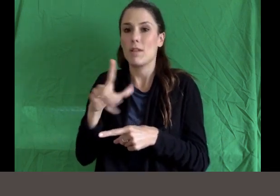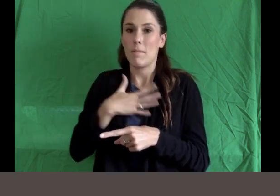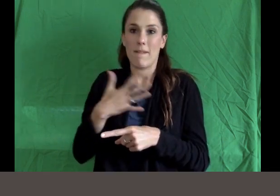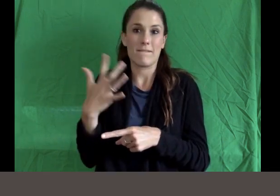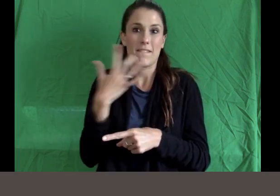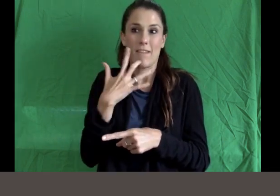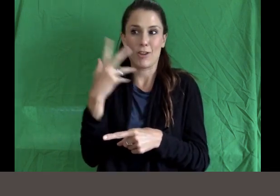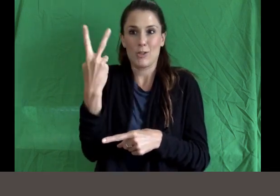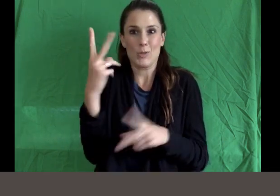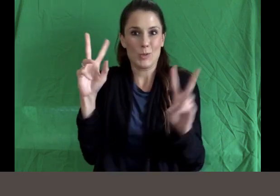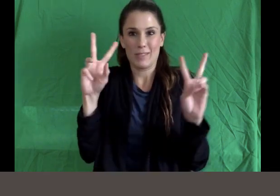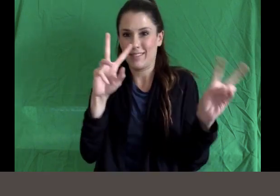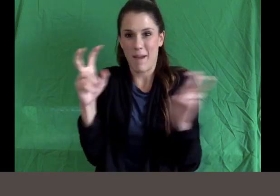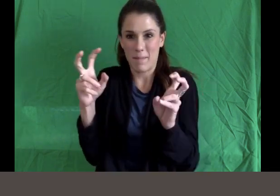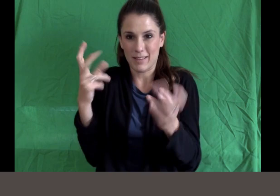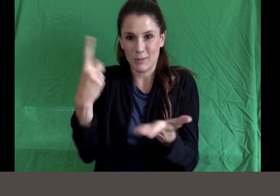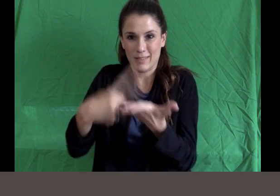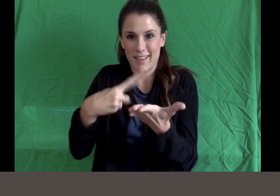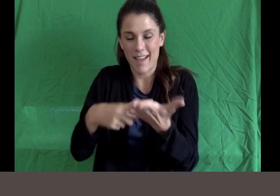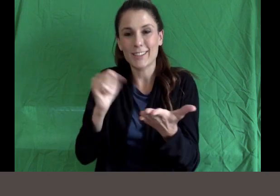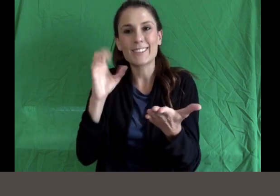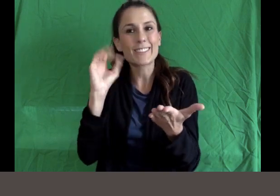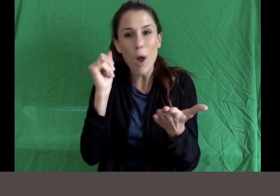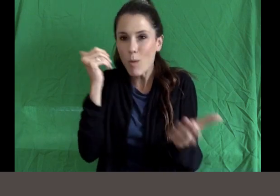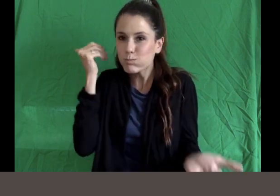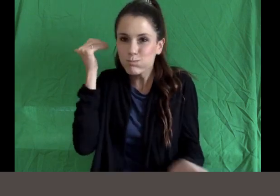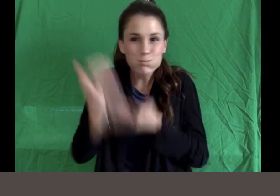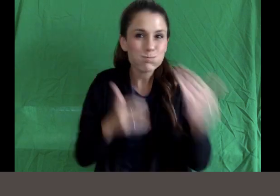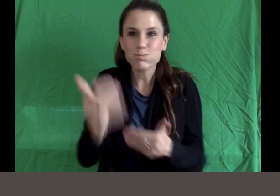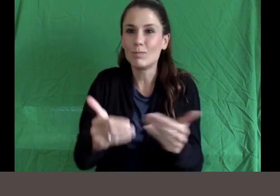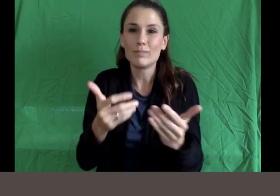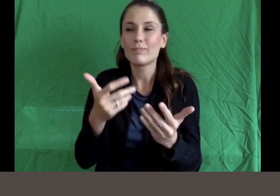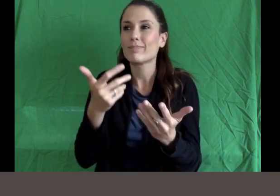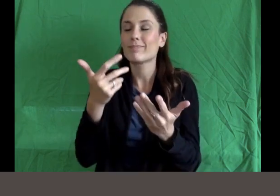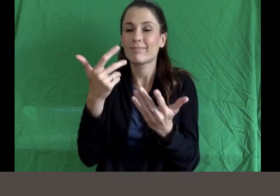and so why don't we go ahead and dive into the code that I've prepared to share with